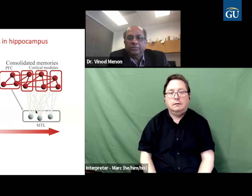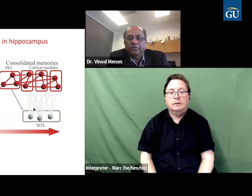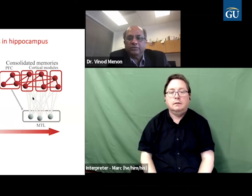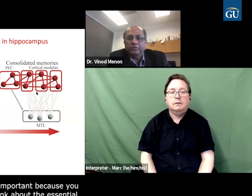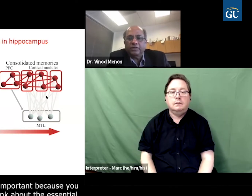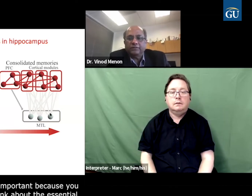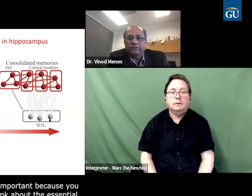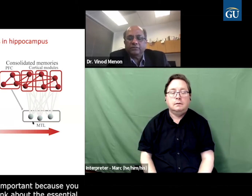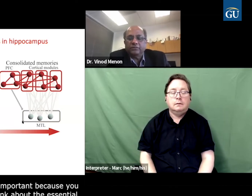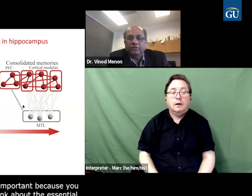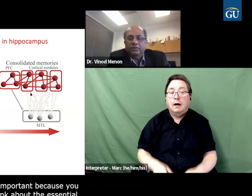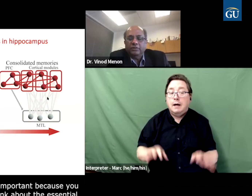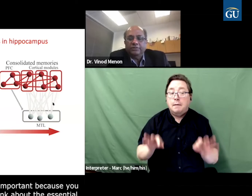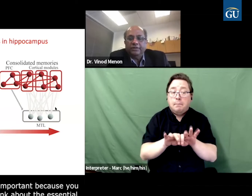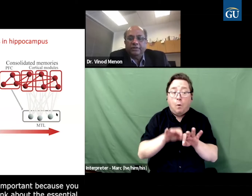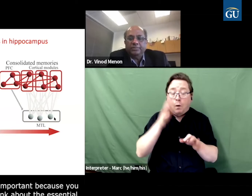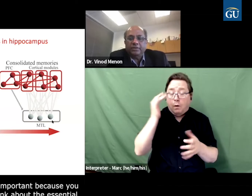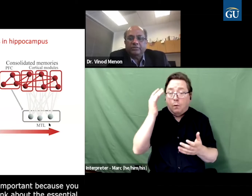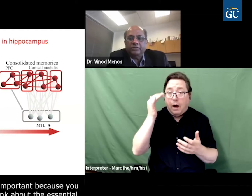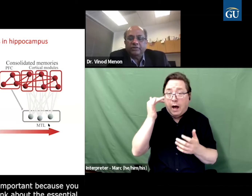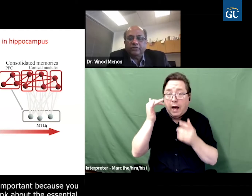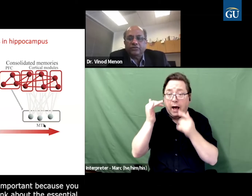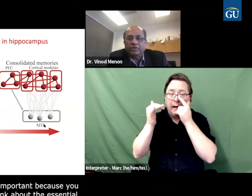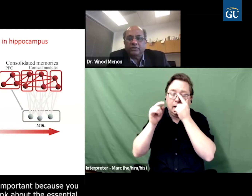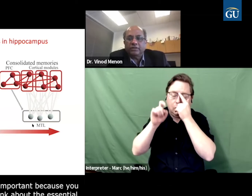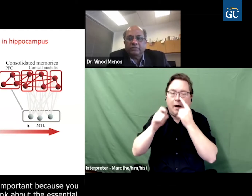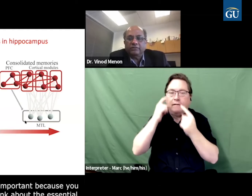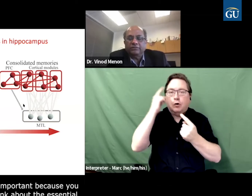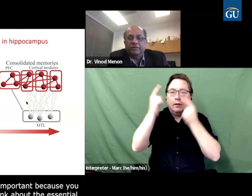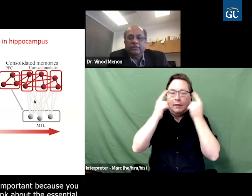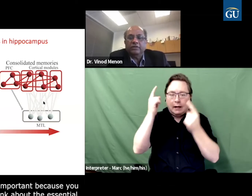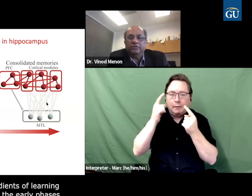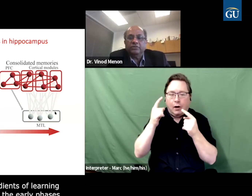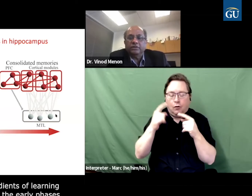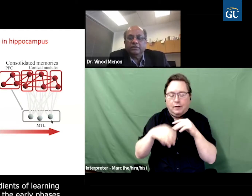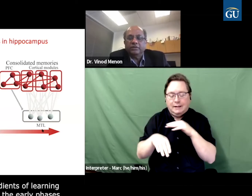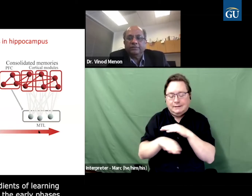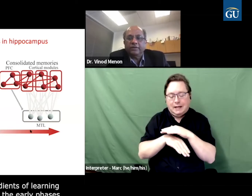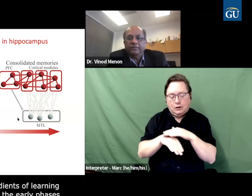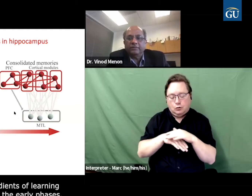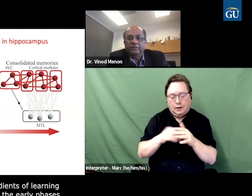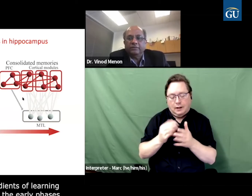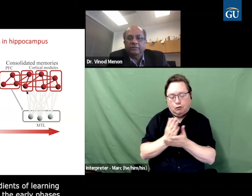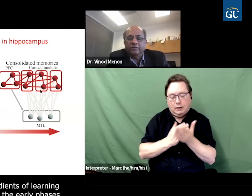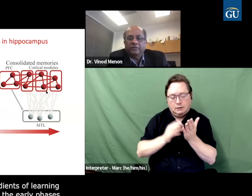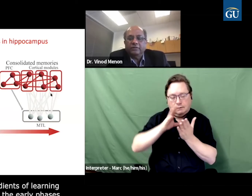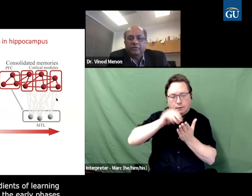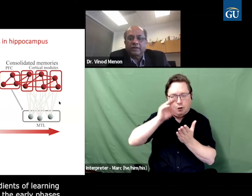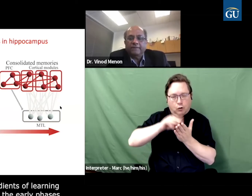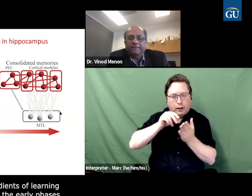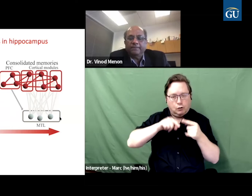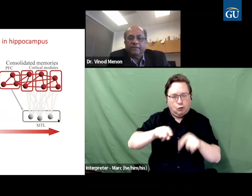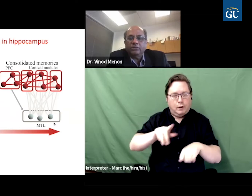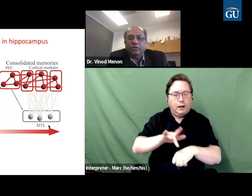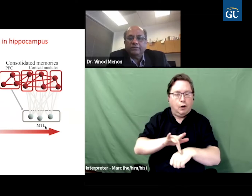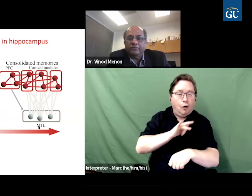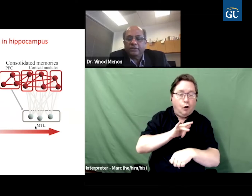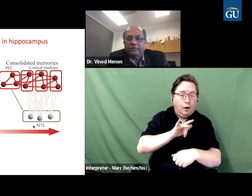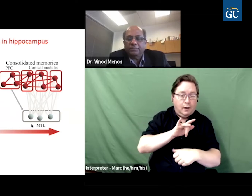so this is important because you have to think about the essential ingredients of